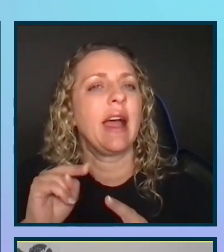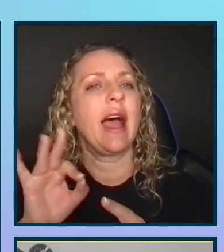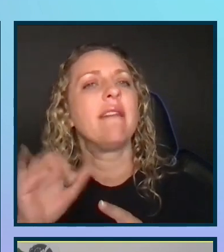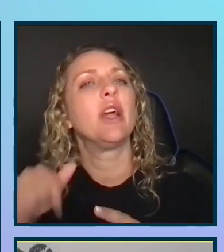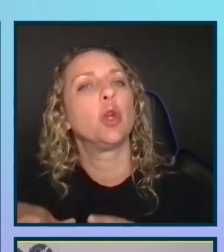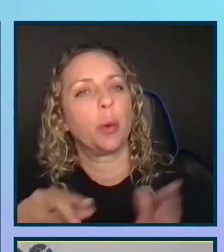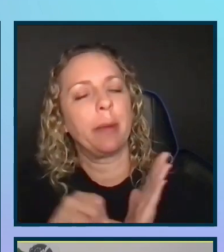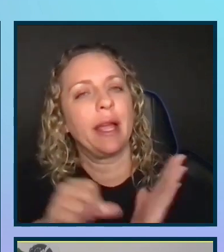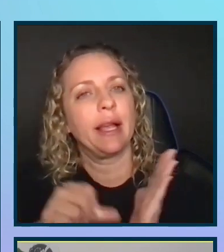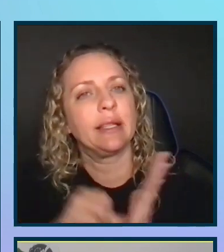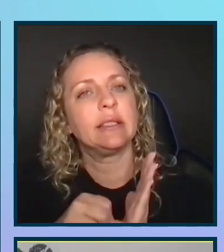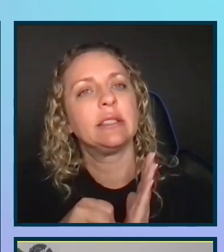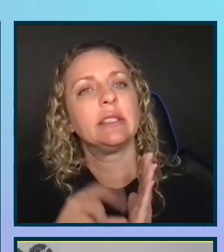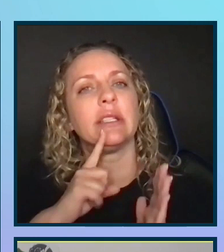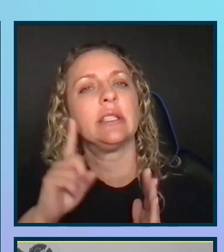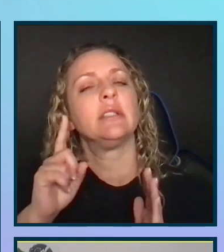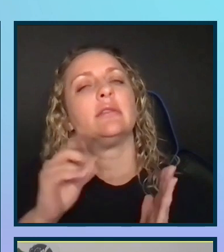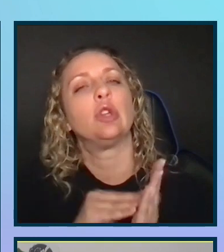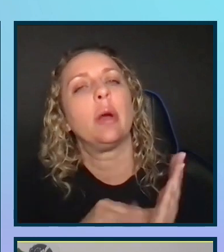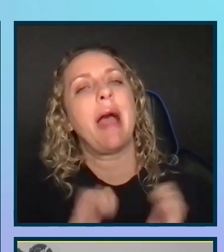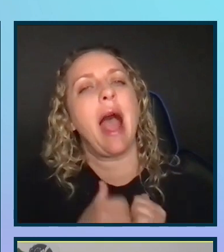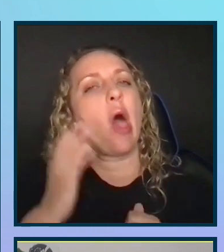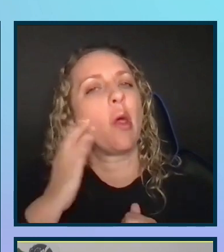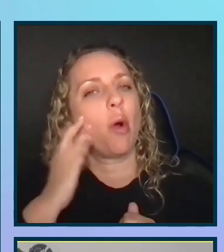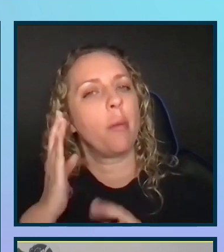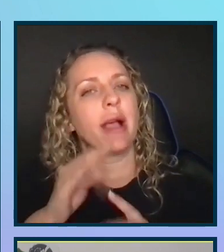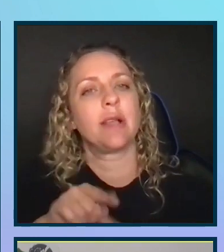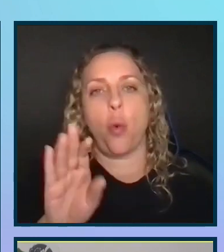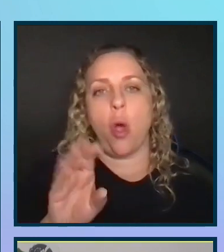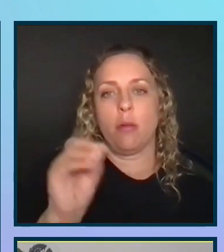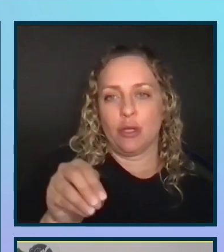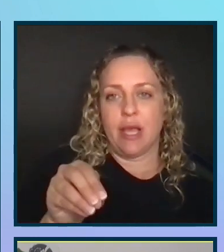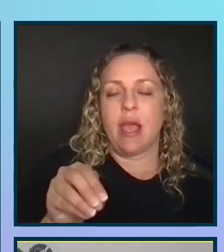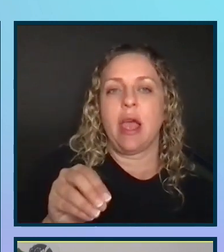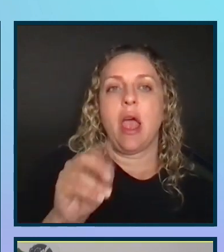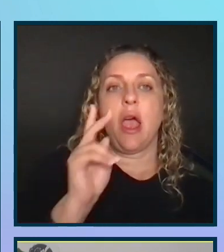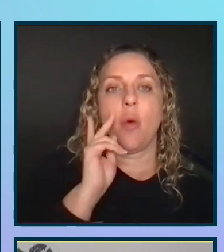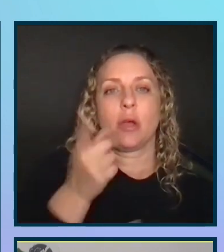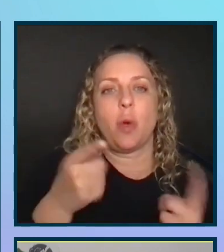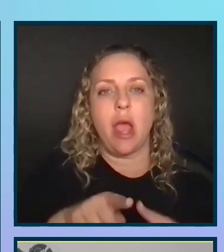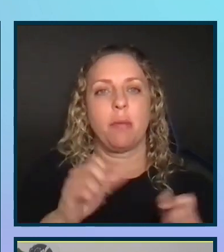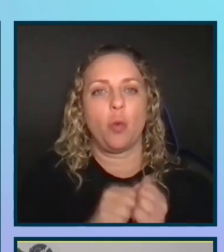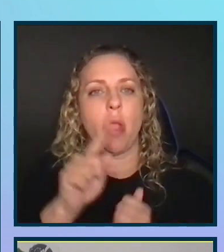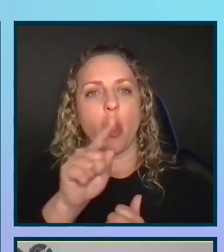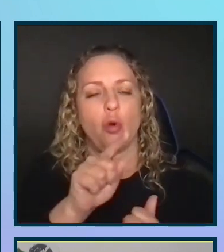and he documented how the mobile view behaves at 100% and what should happen with those buttons, with those title,